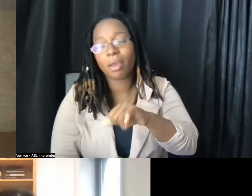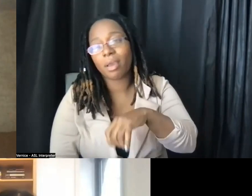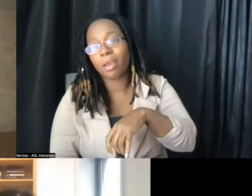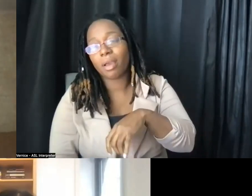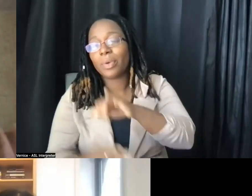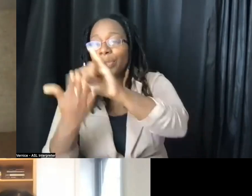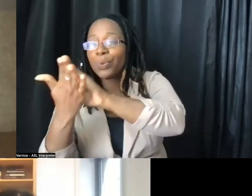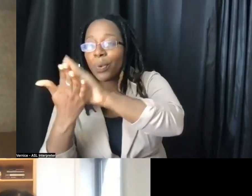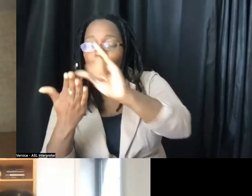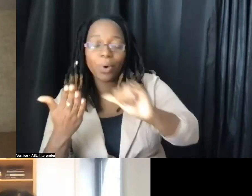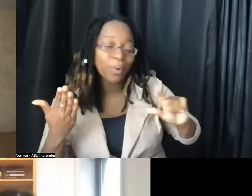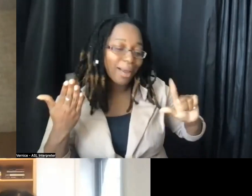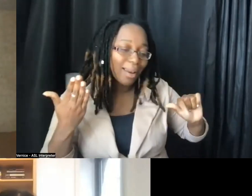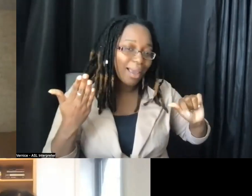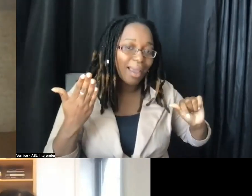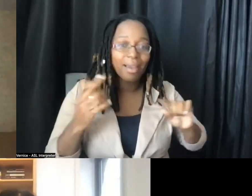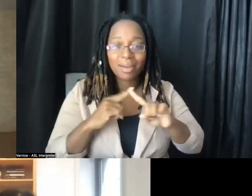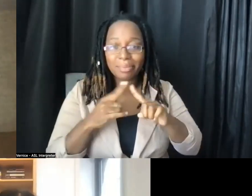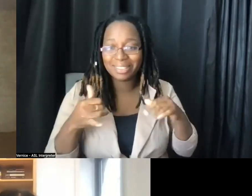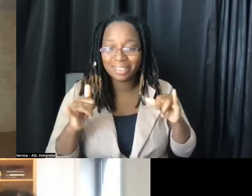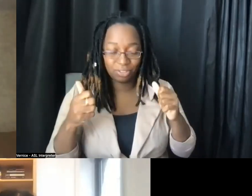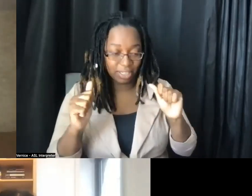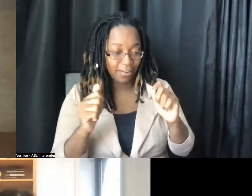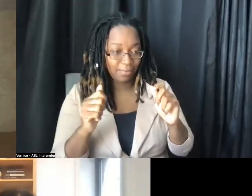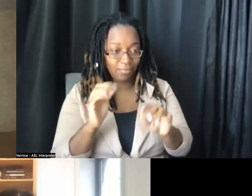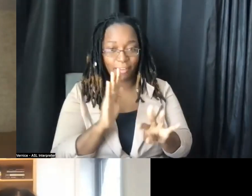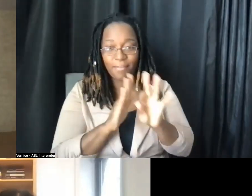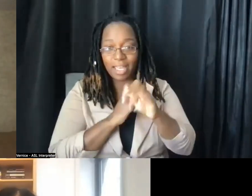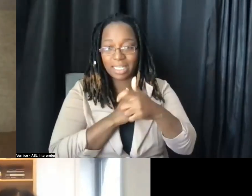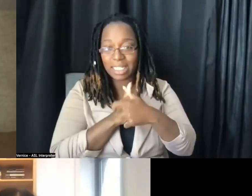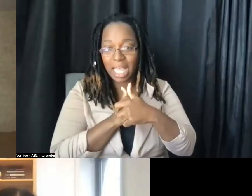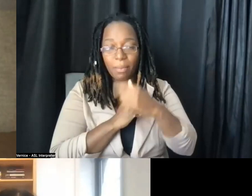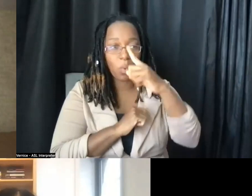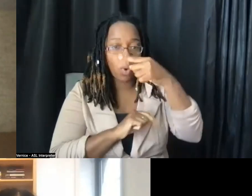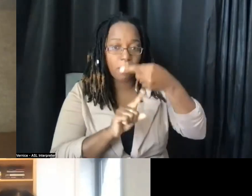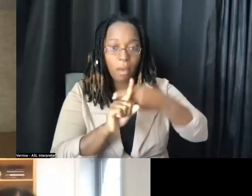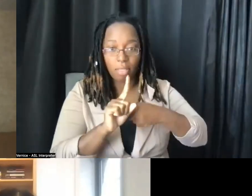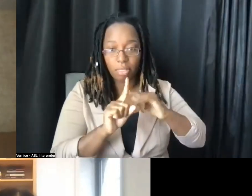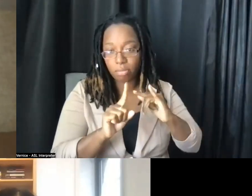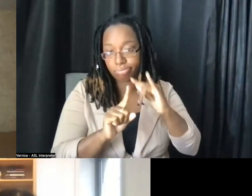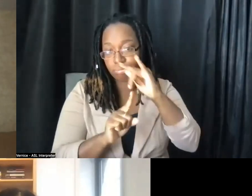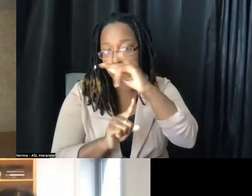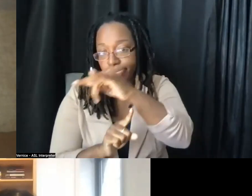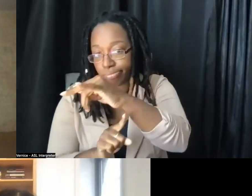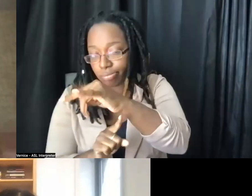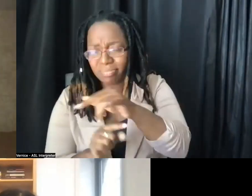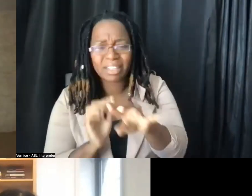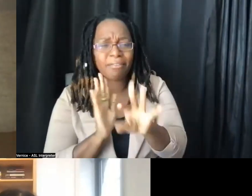to these city centers like New York, or LA, I think taking the time to sort of do a monthly trip